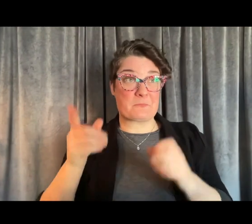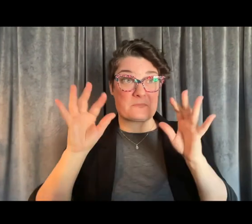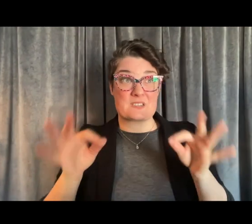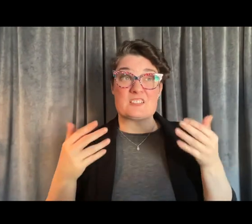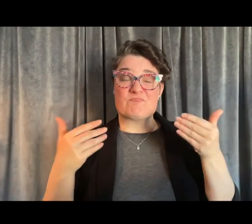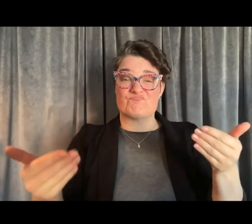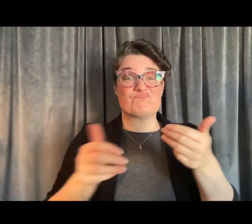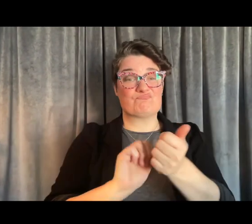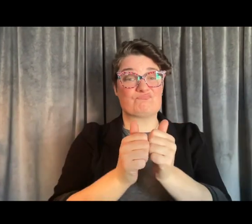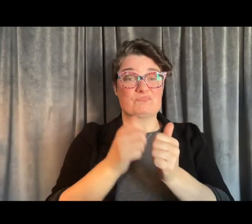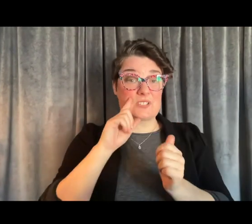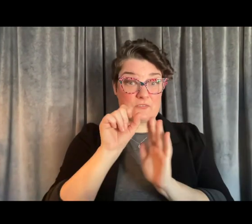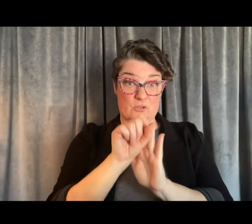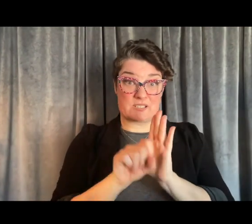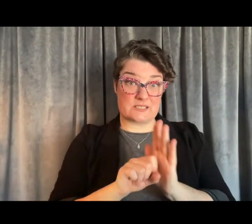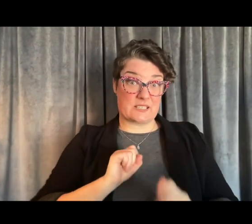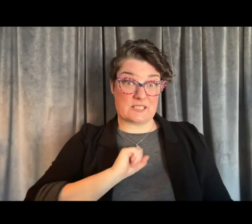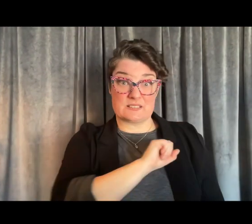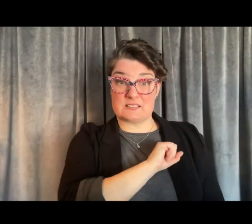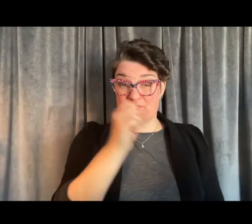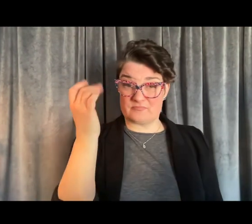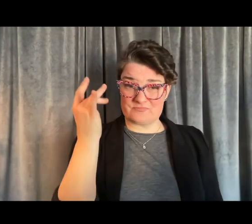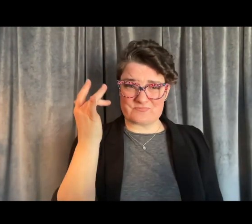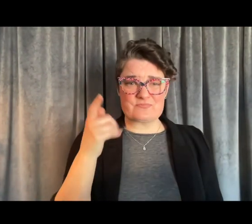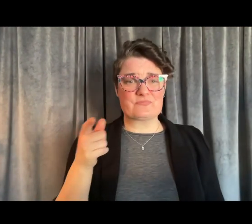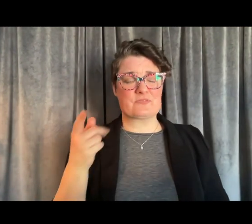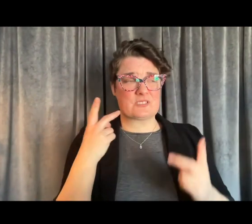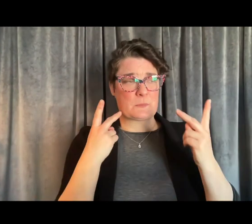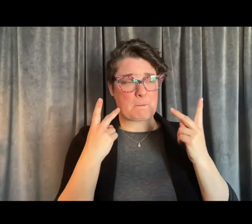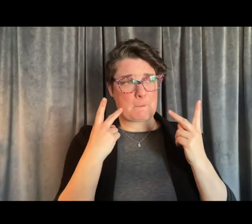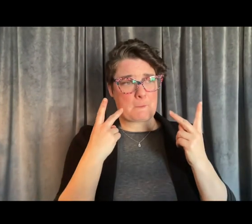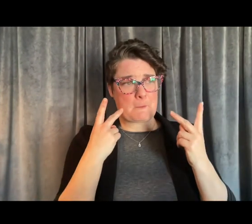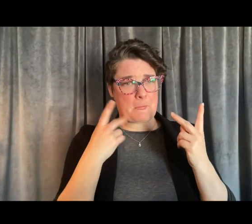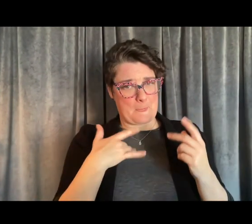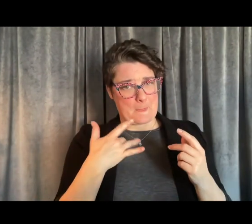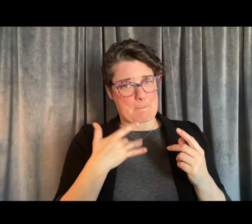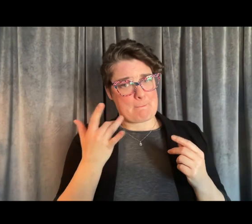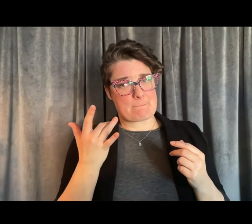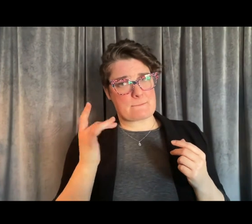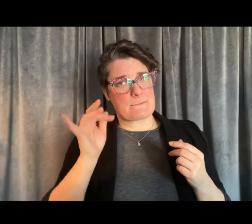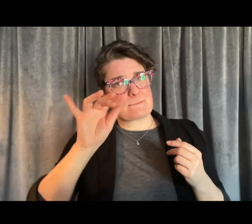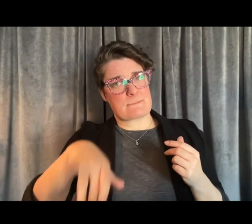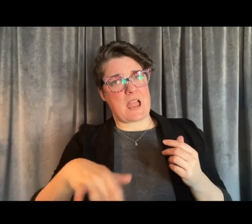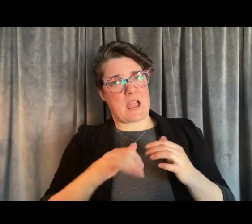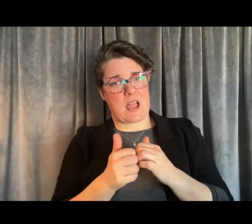who decided to run for state senate because she saw that to be the way